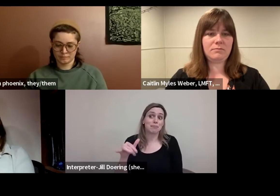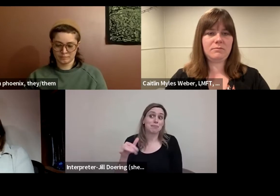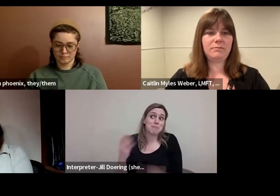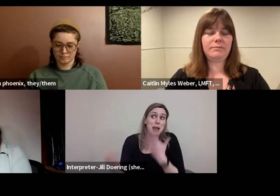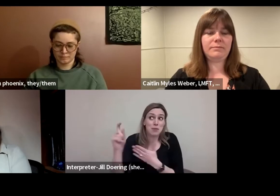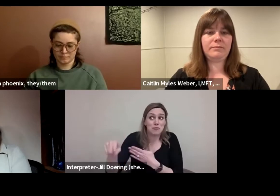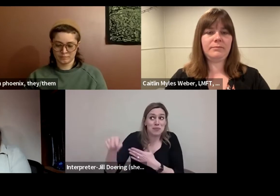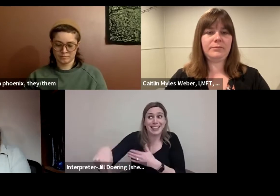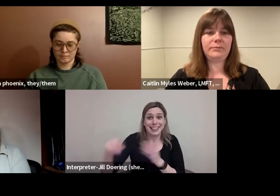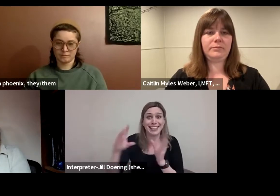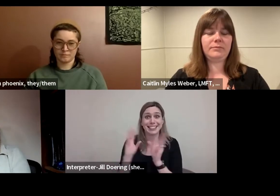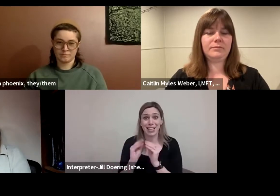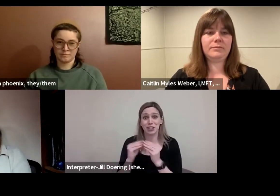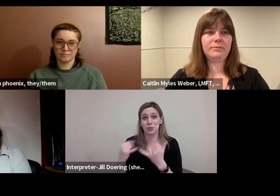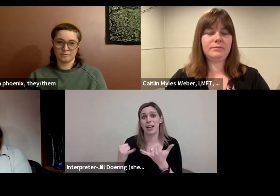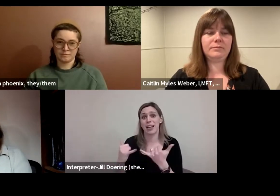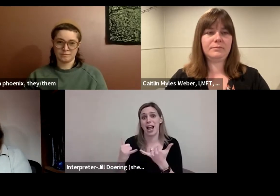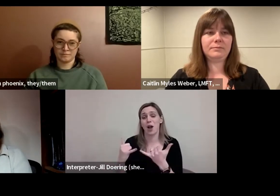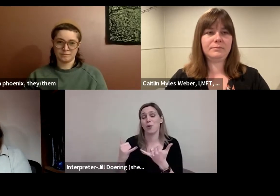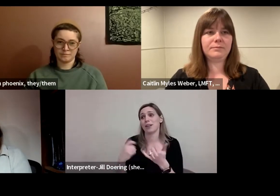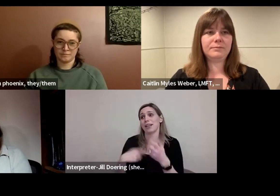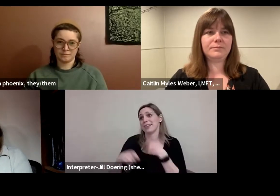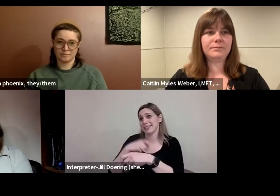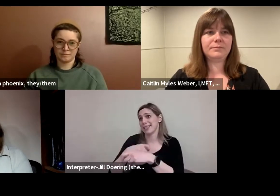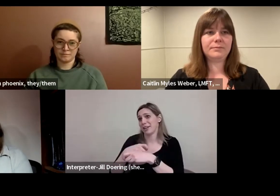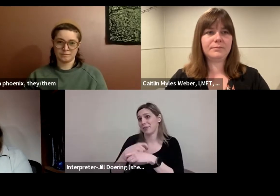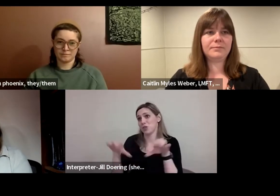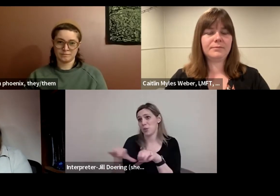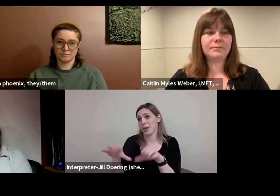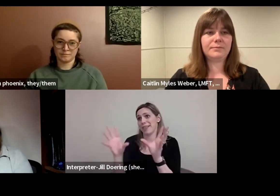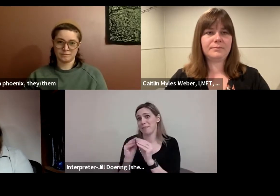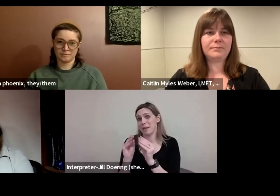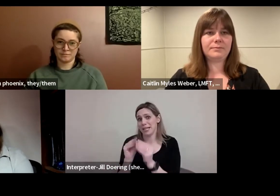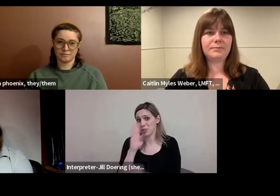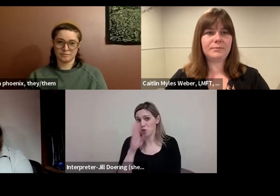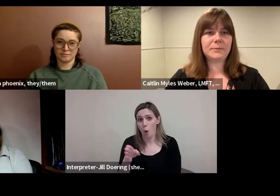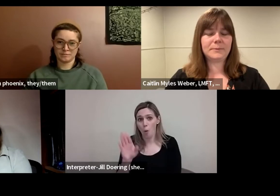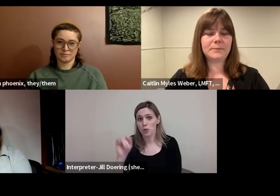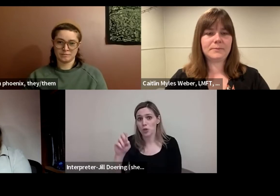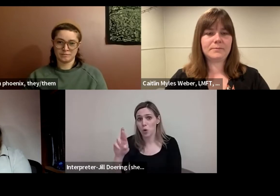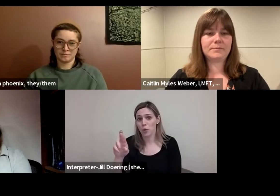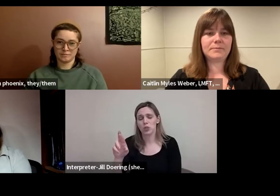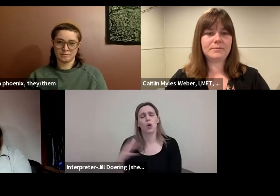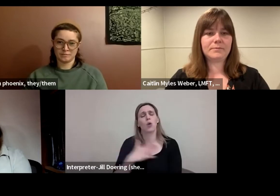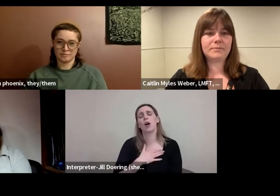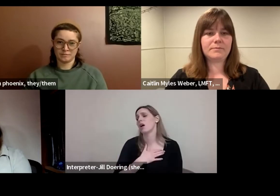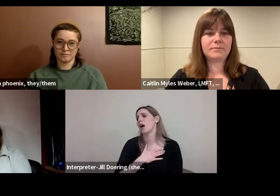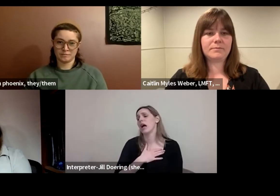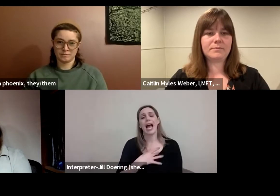than the ones you came to sober. So I don't like punishing and it's so wrong in my book.